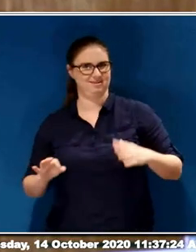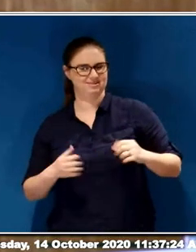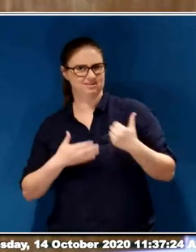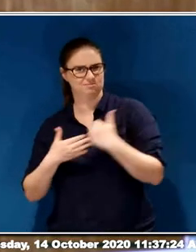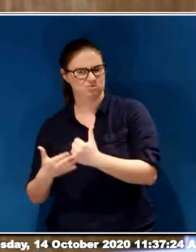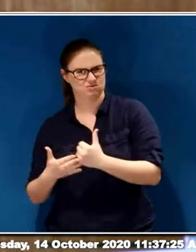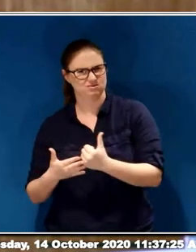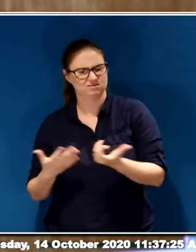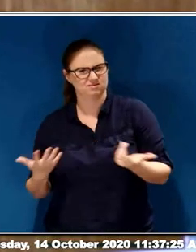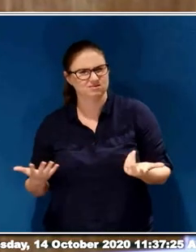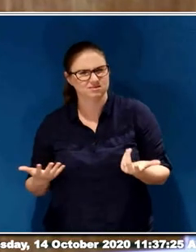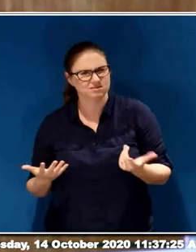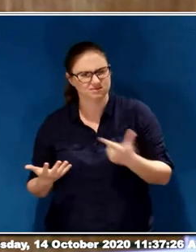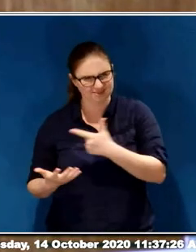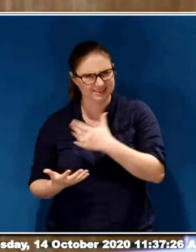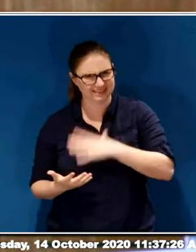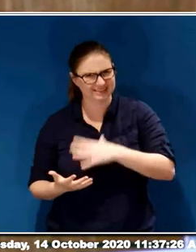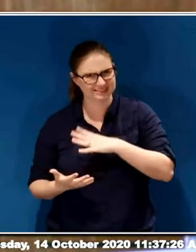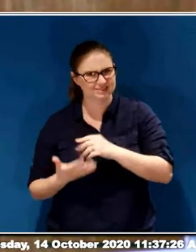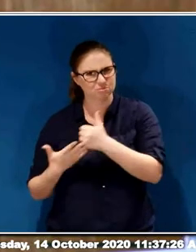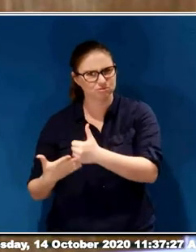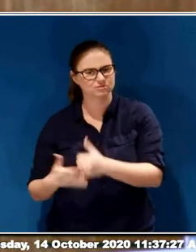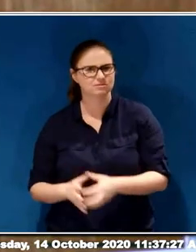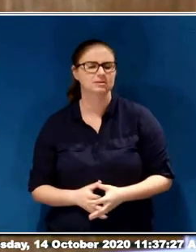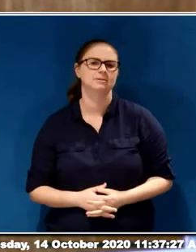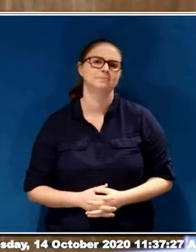What impact did it have on Kobe, your son?